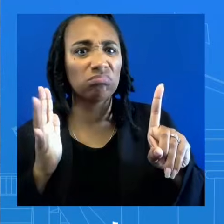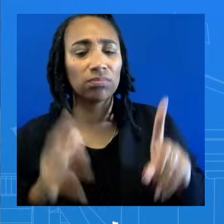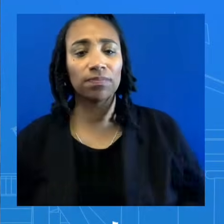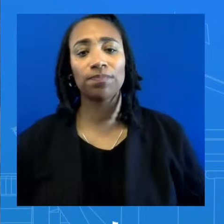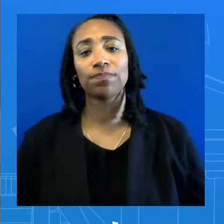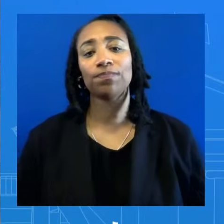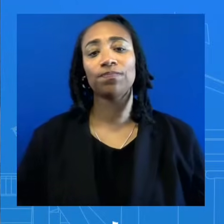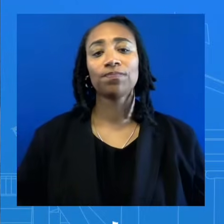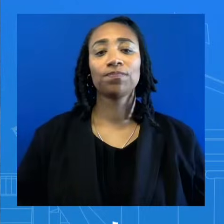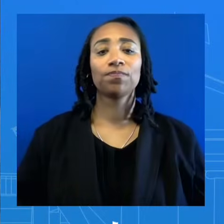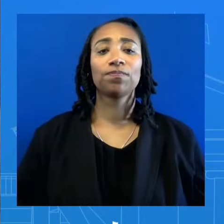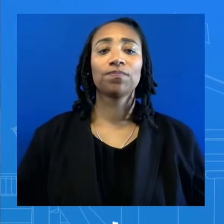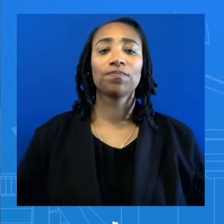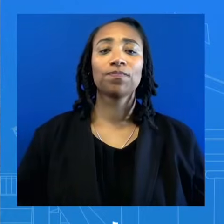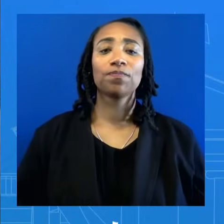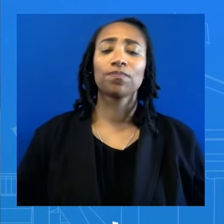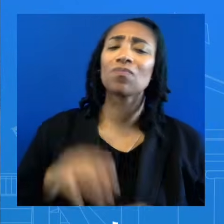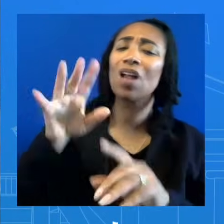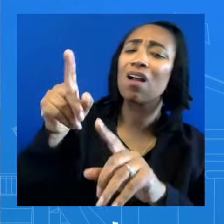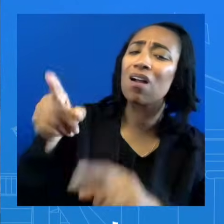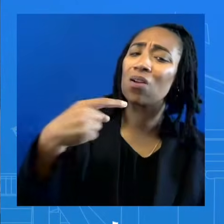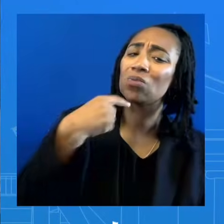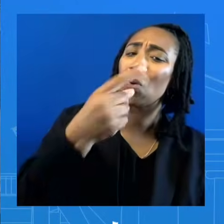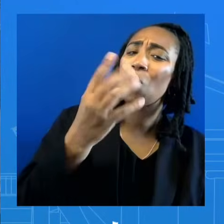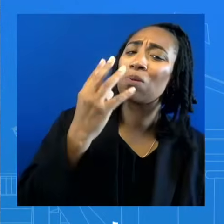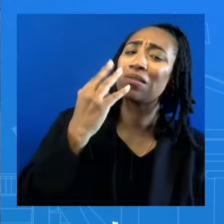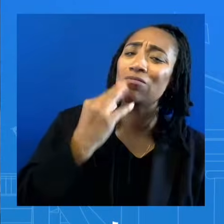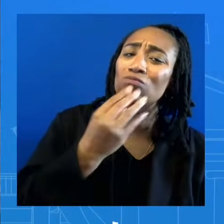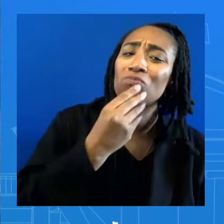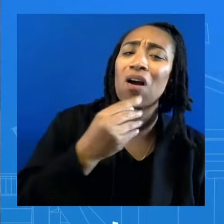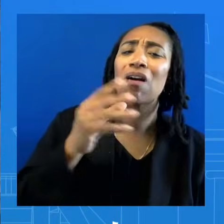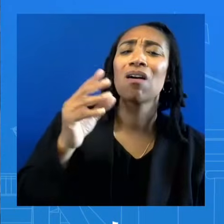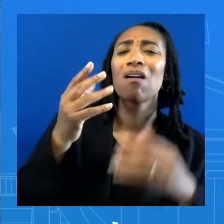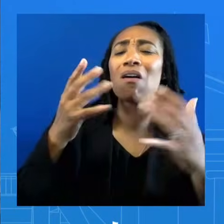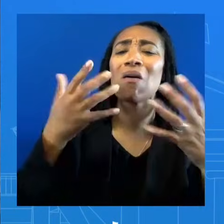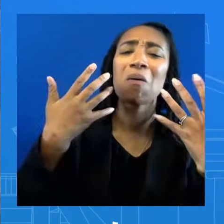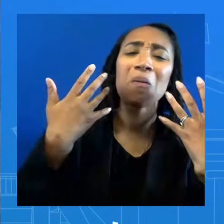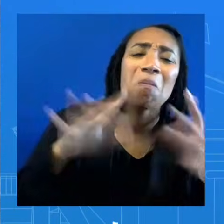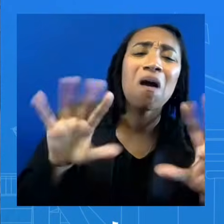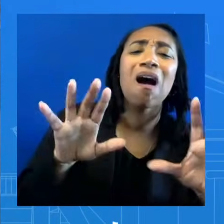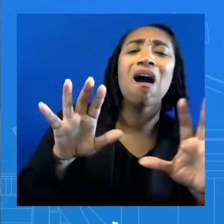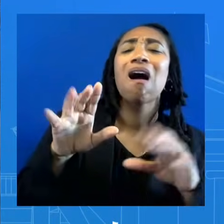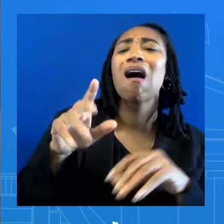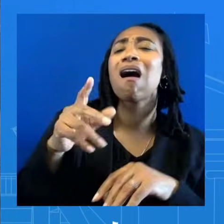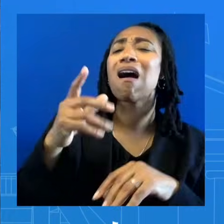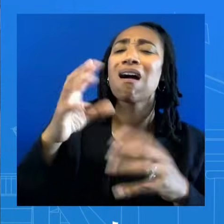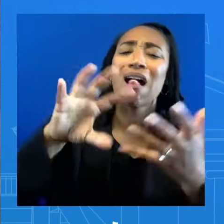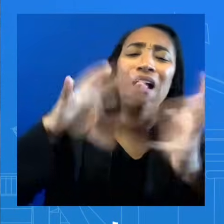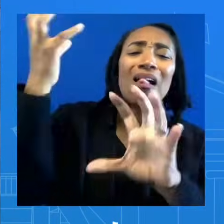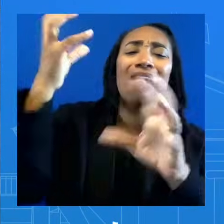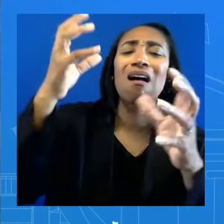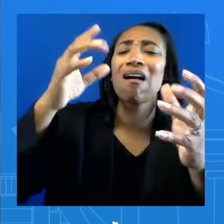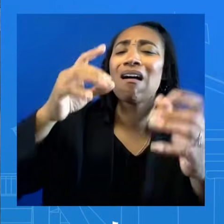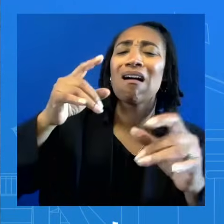and aid workers who have been working in Gaza. In the last week, every single day there's at least 50 civilians are being killed,